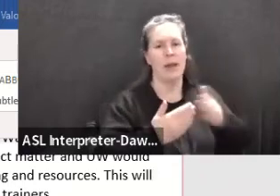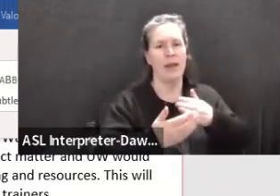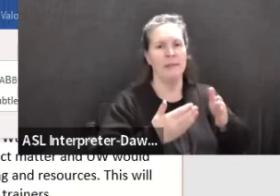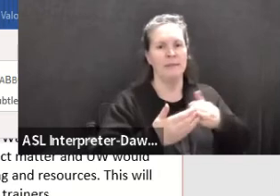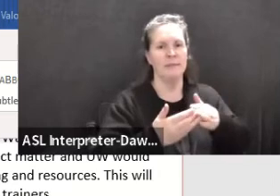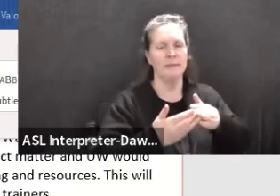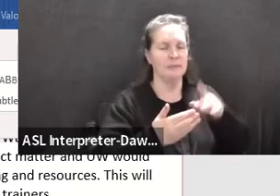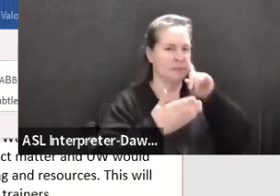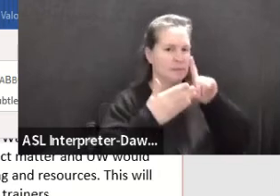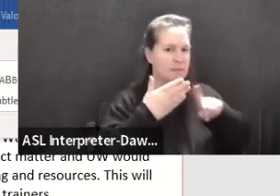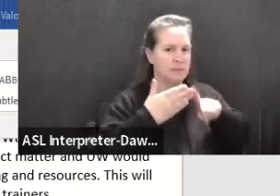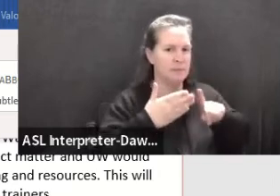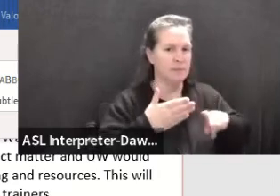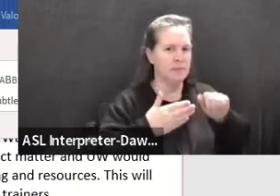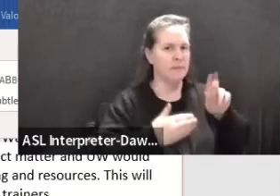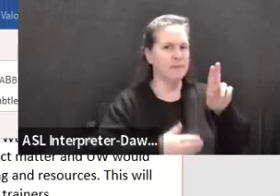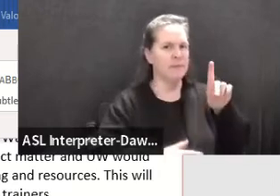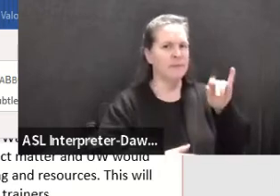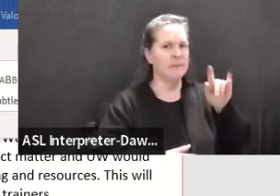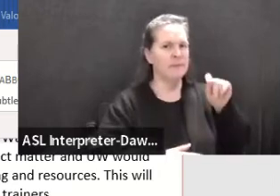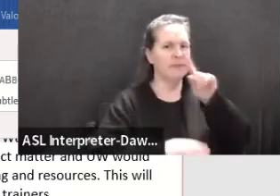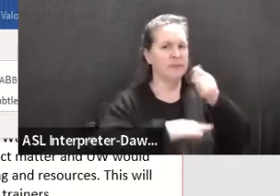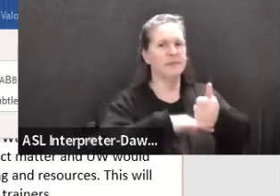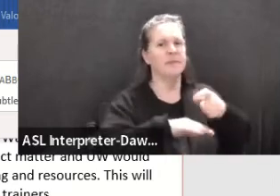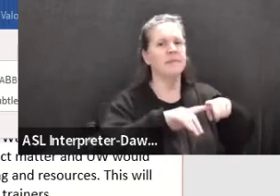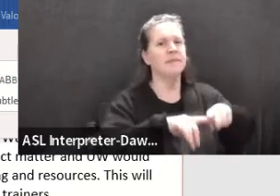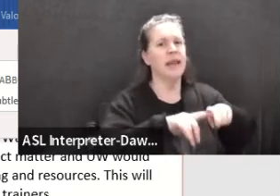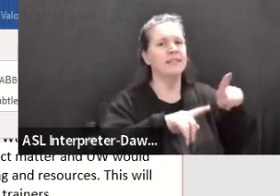So I would kind of challenge the comment about,